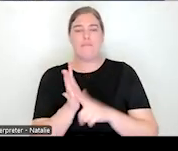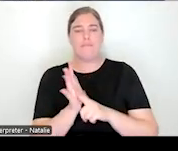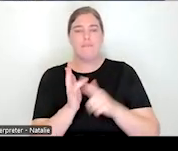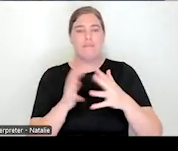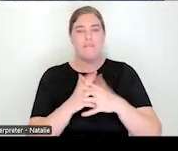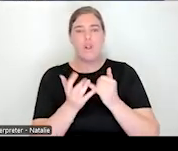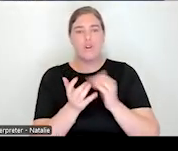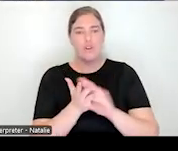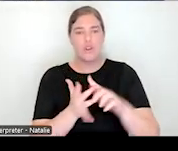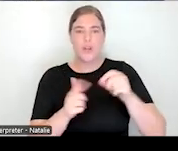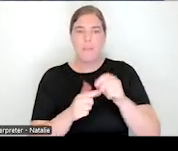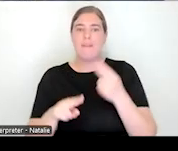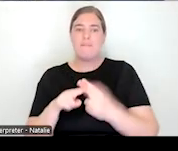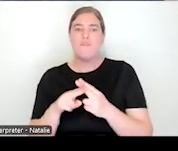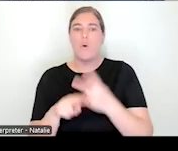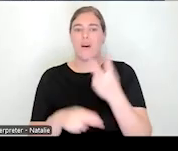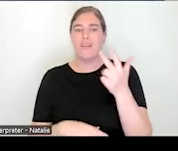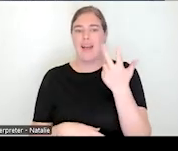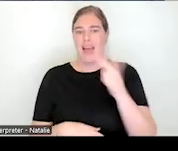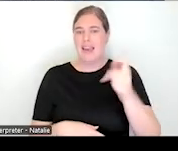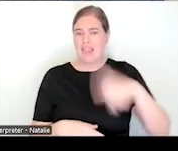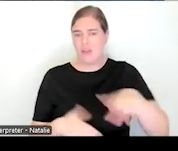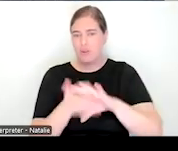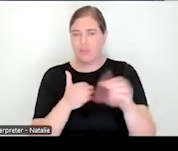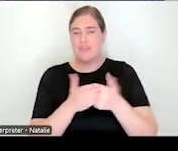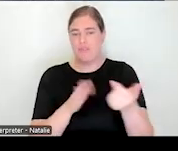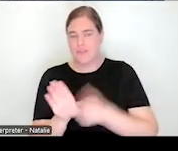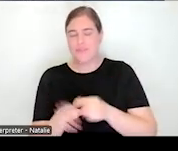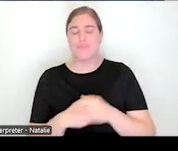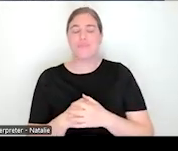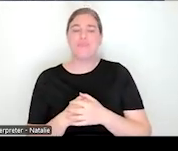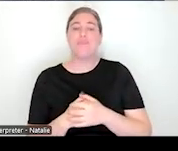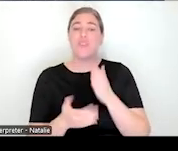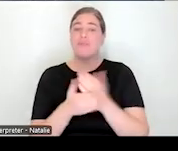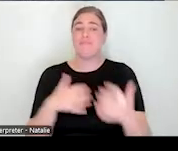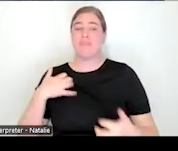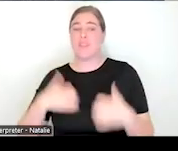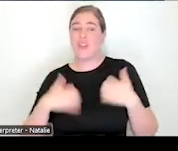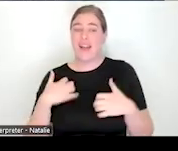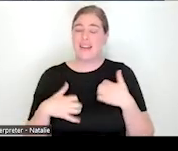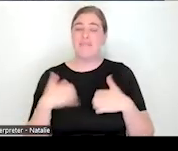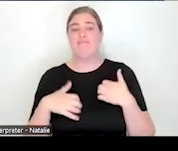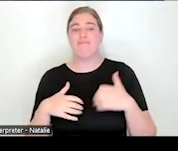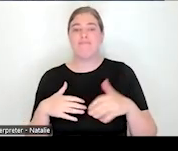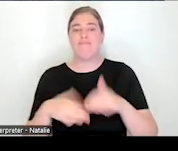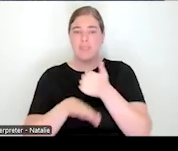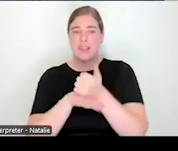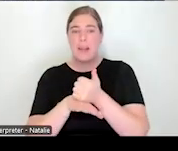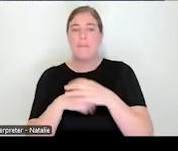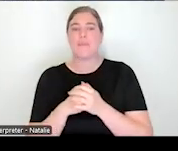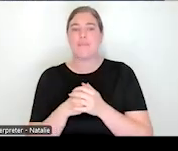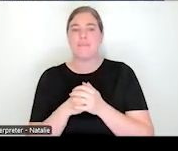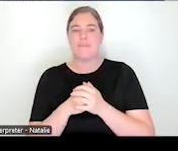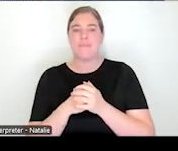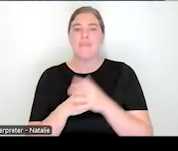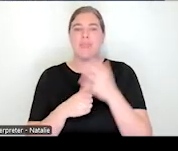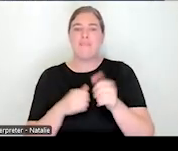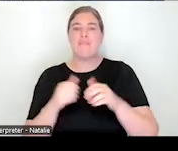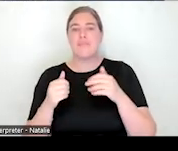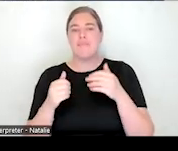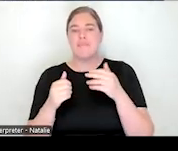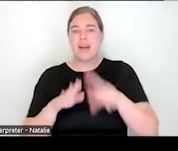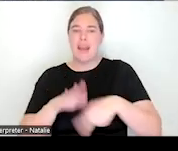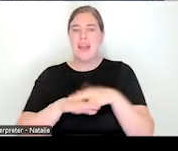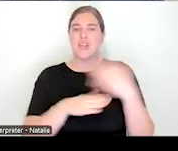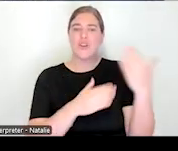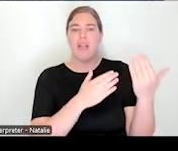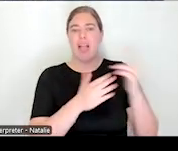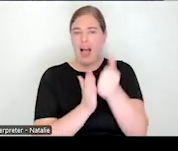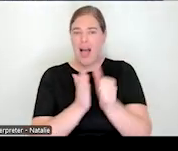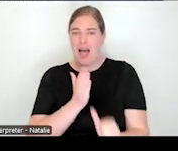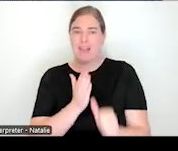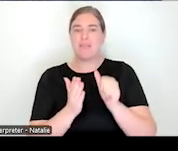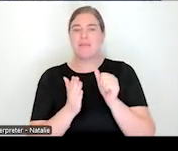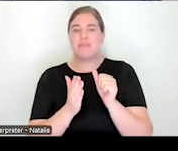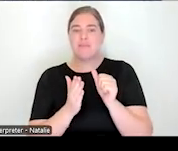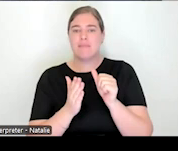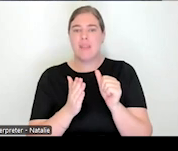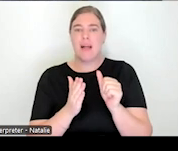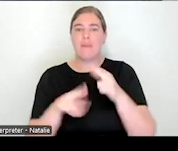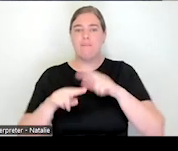new and exciting initiatives. The associated plan provides Creative Australia with the full funding